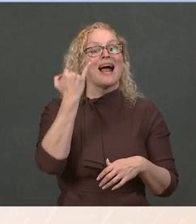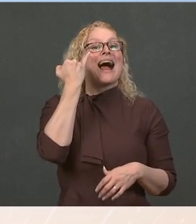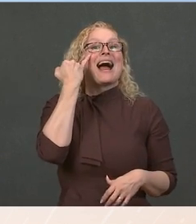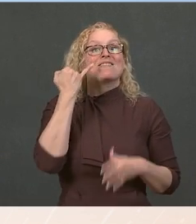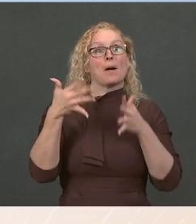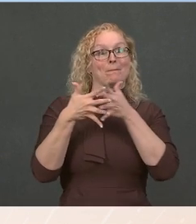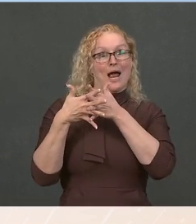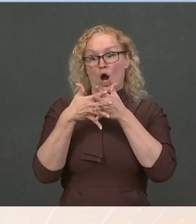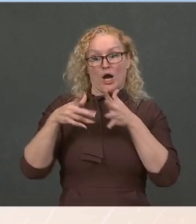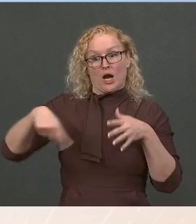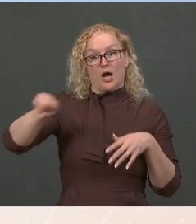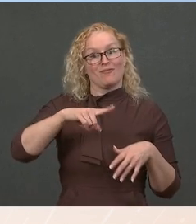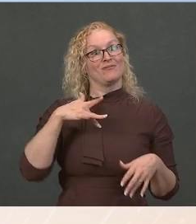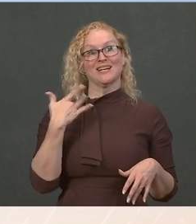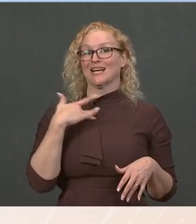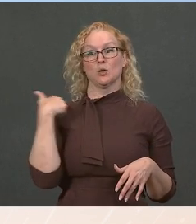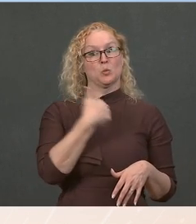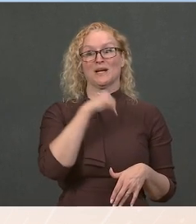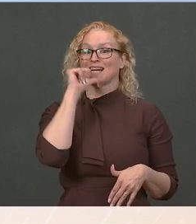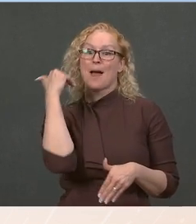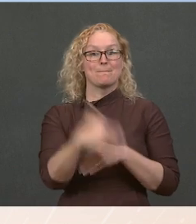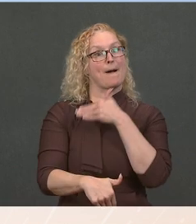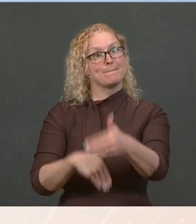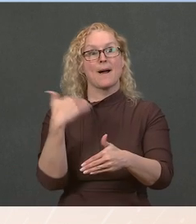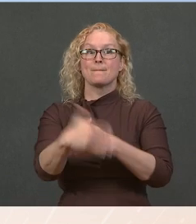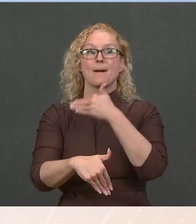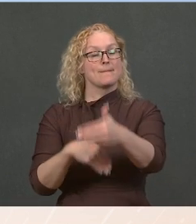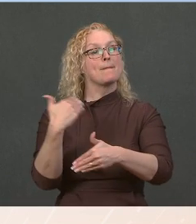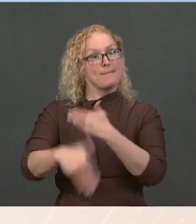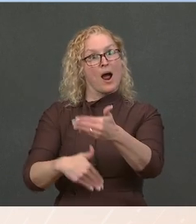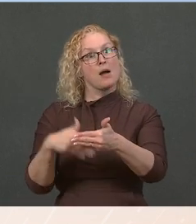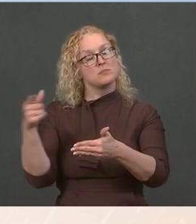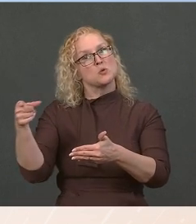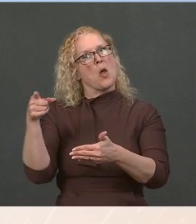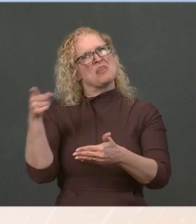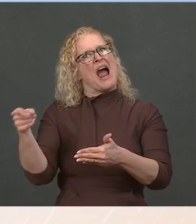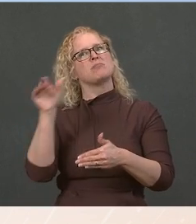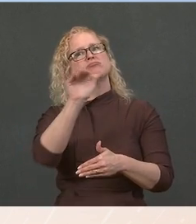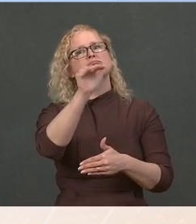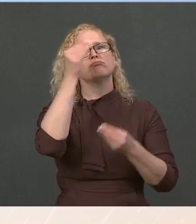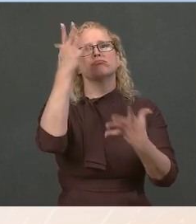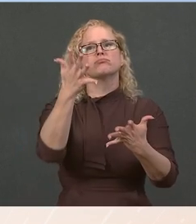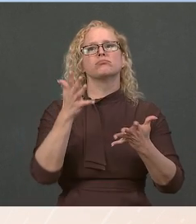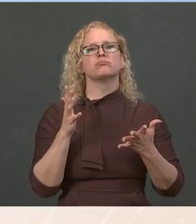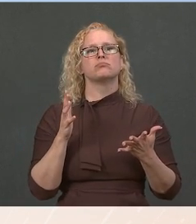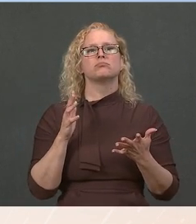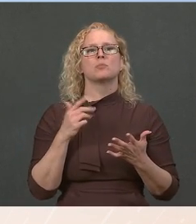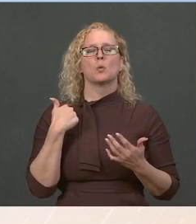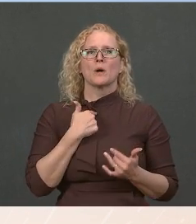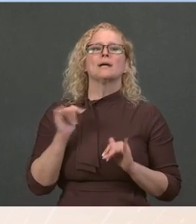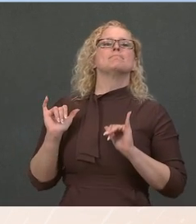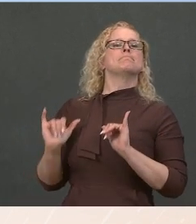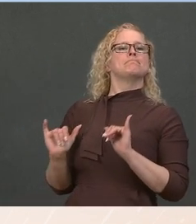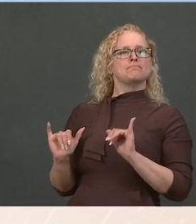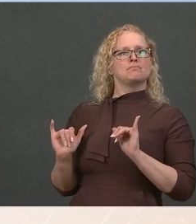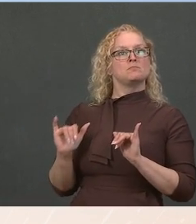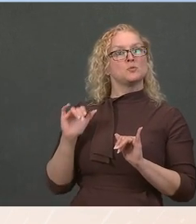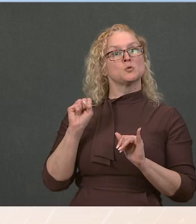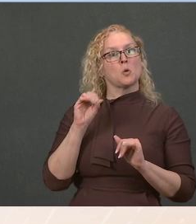we laid out our scores through the Treasury's blog, and we've kind of, you know, laid out how this is go- --